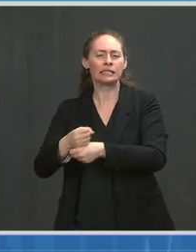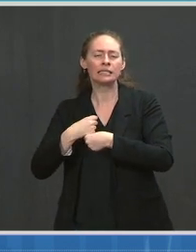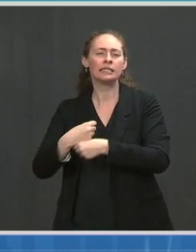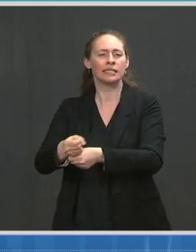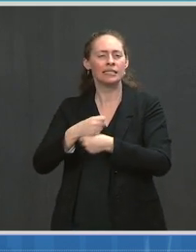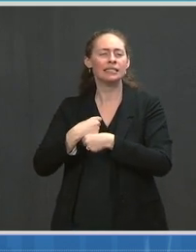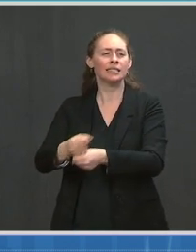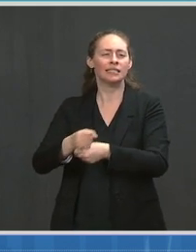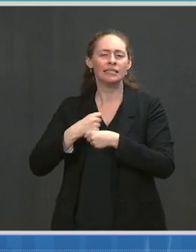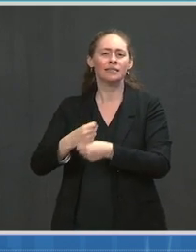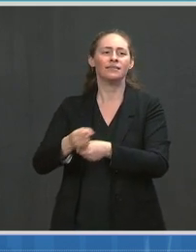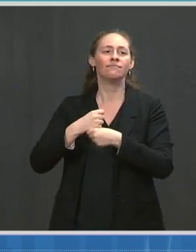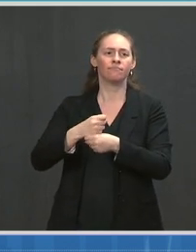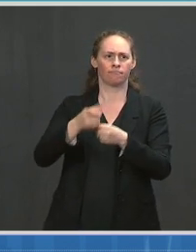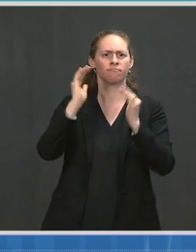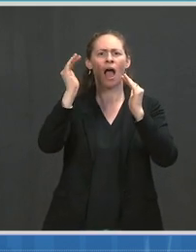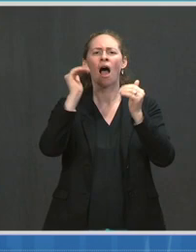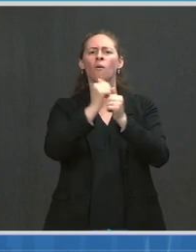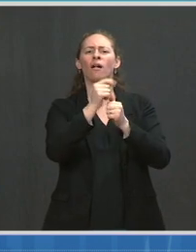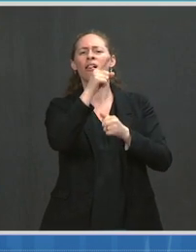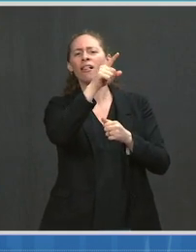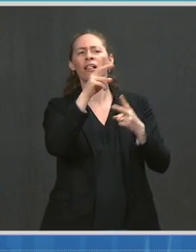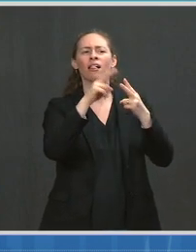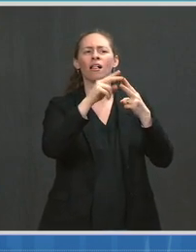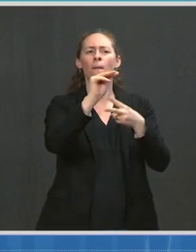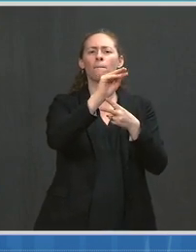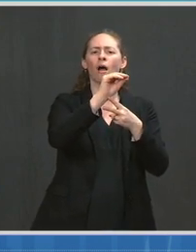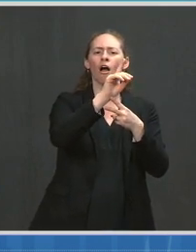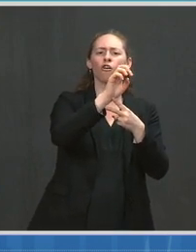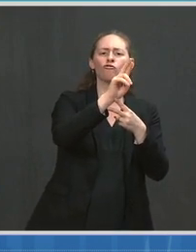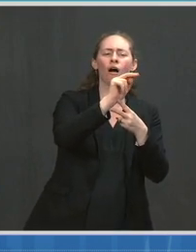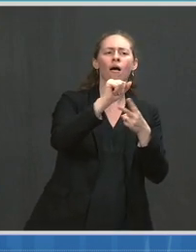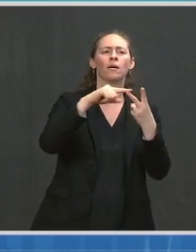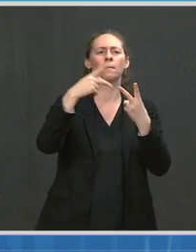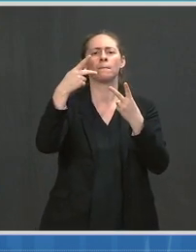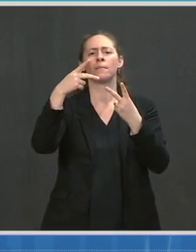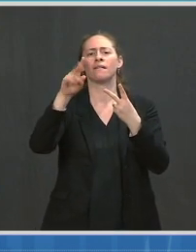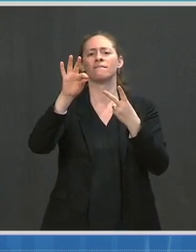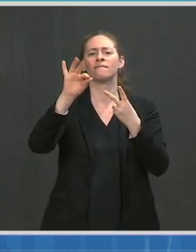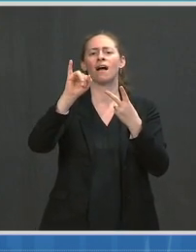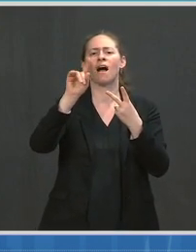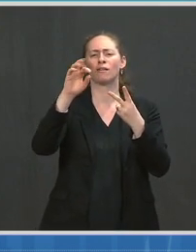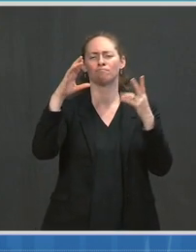And we'll achieve across time a more regular cadence, more regular weekly cadence.